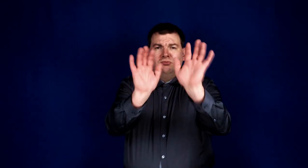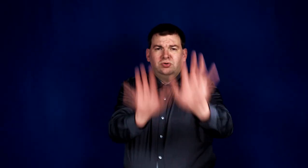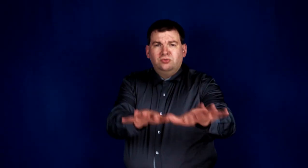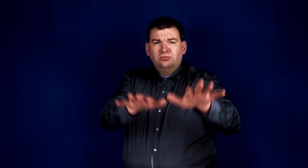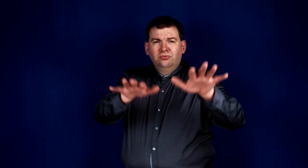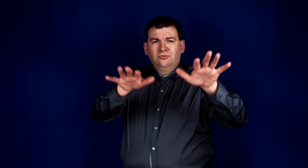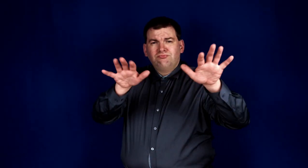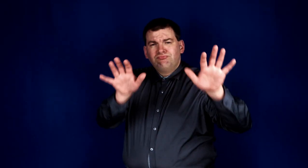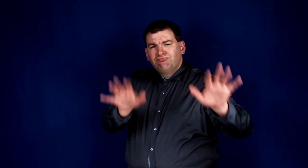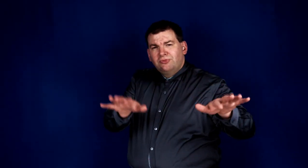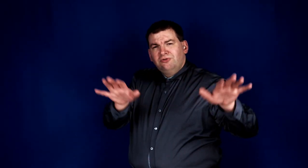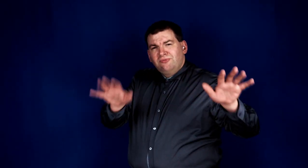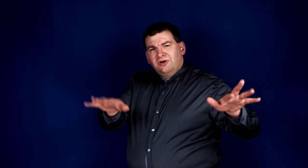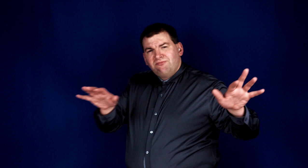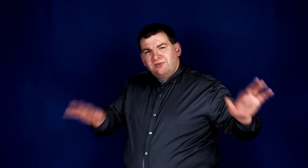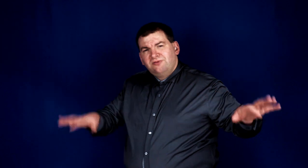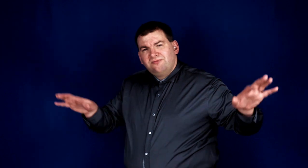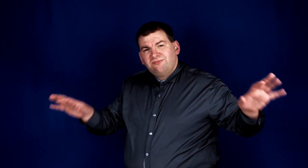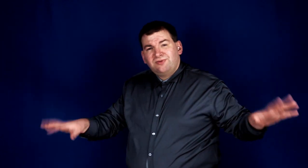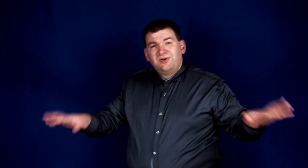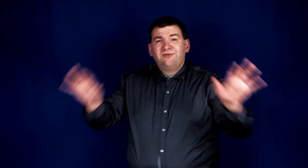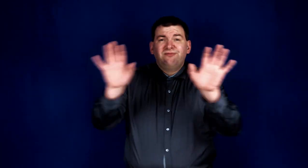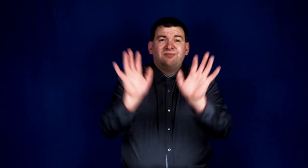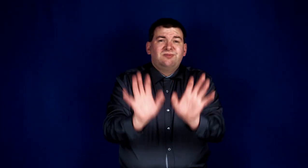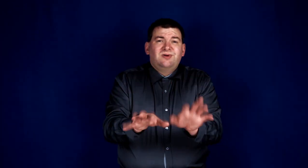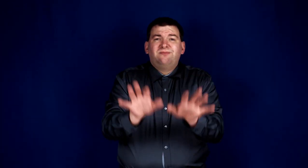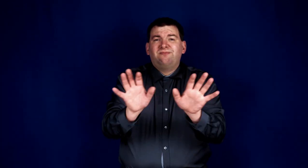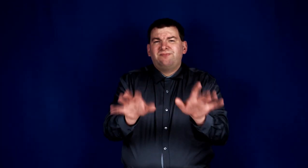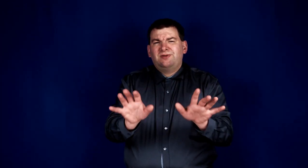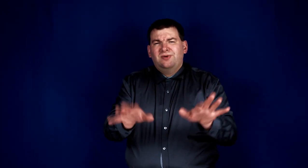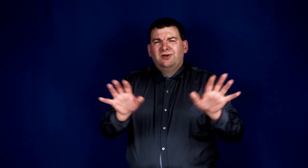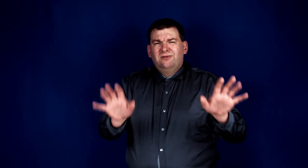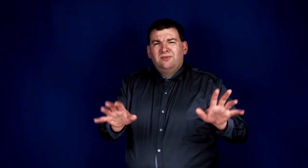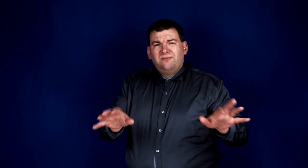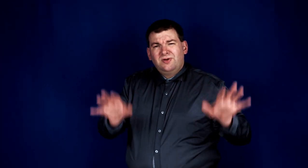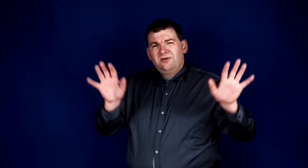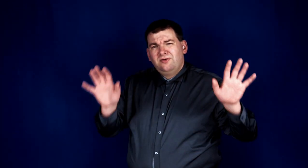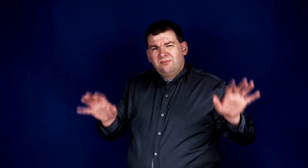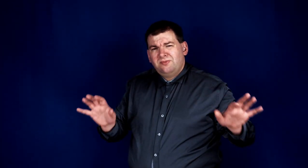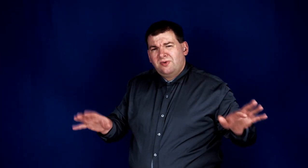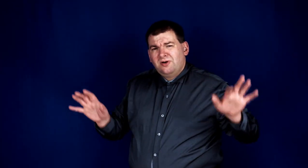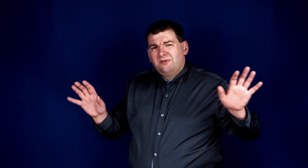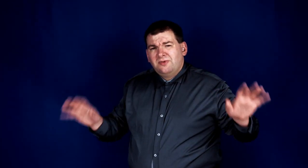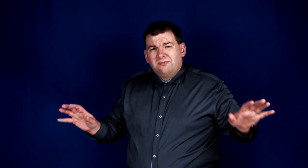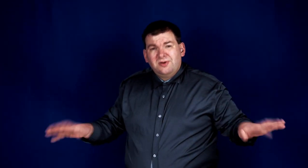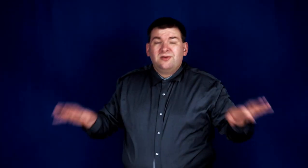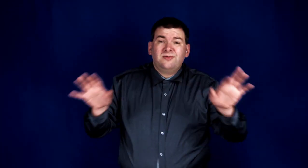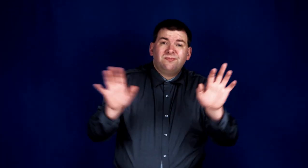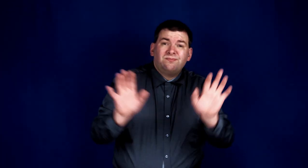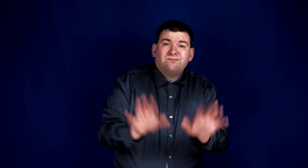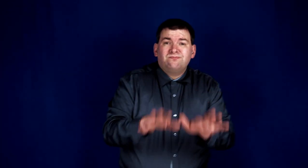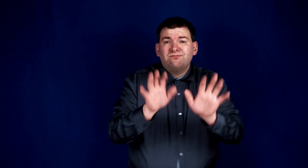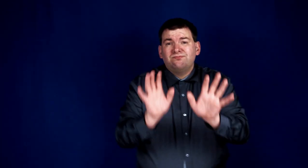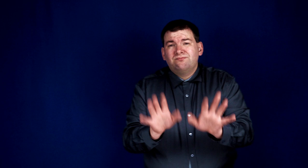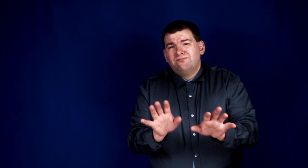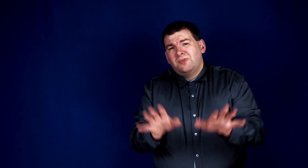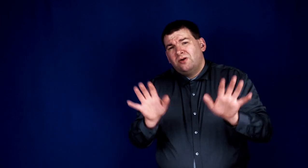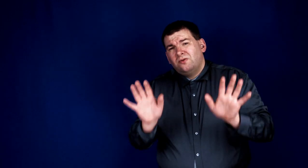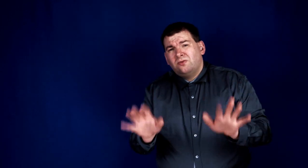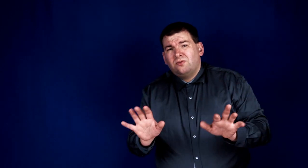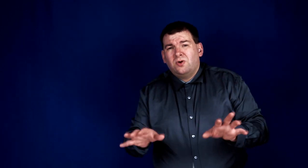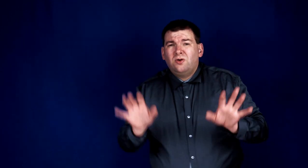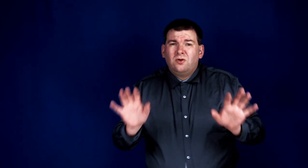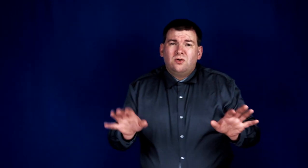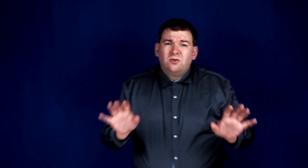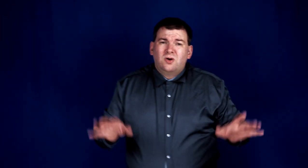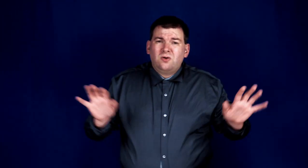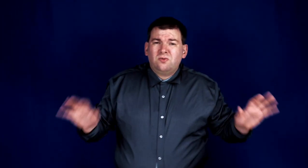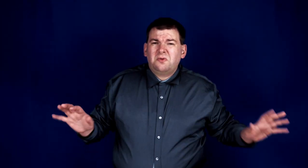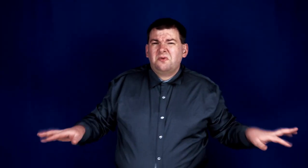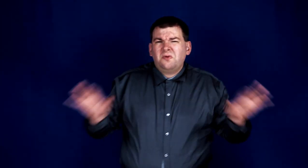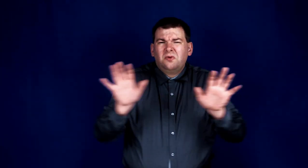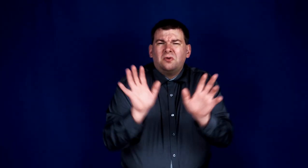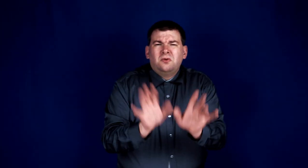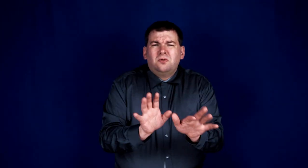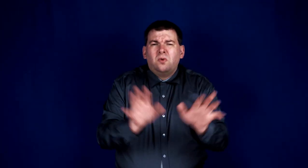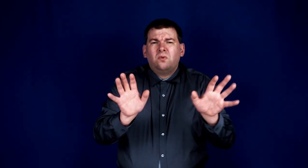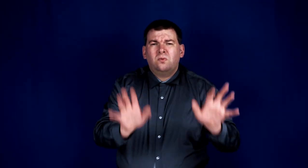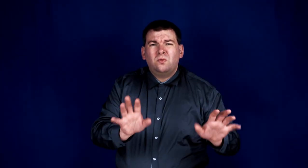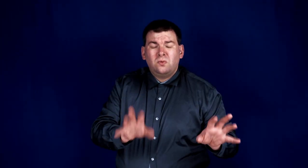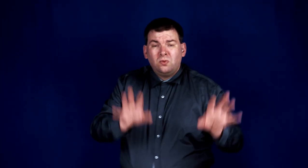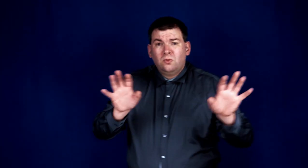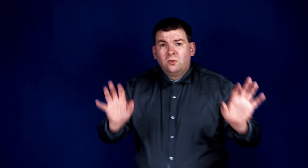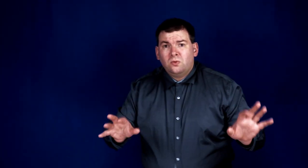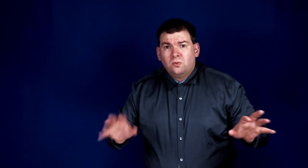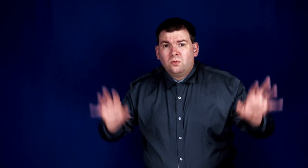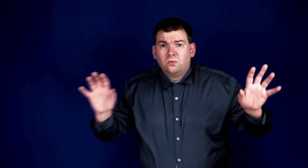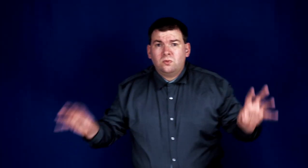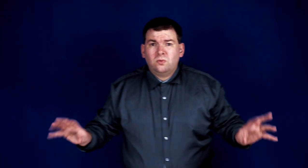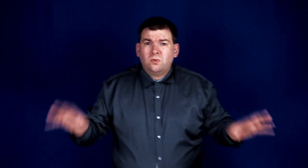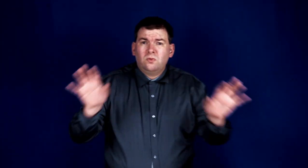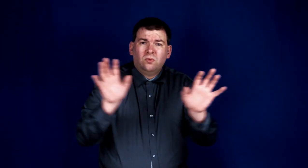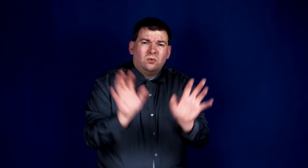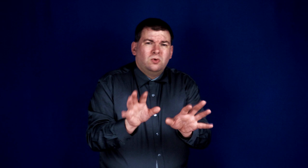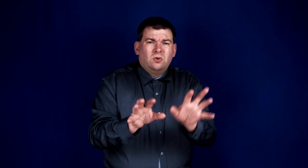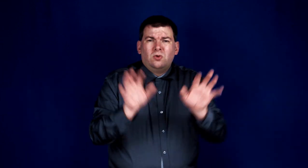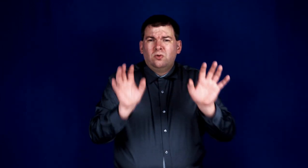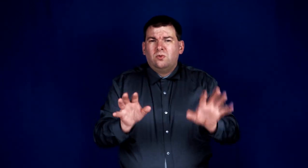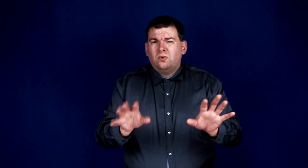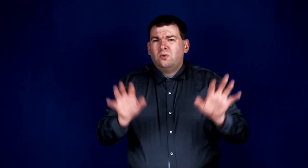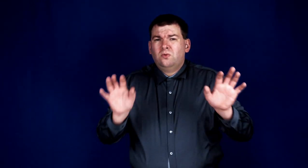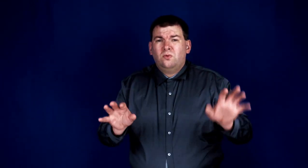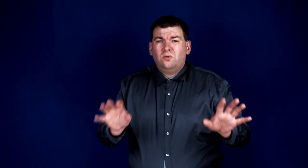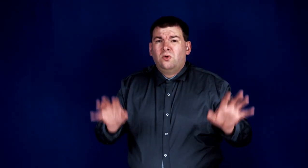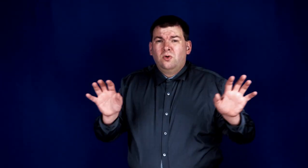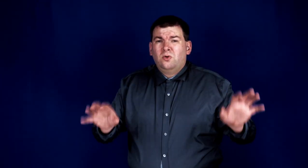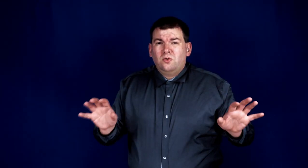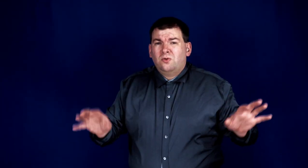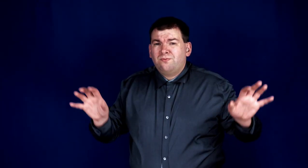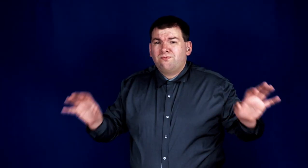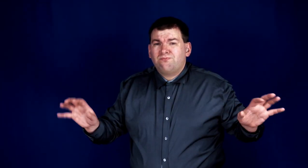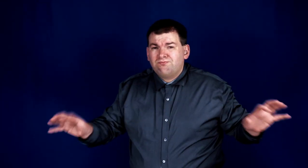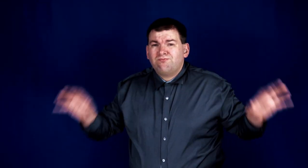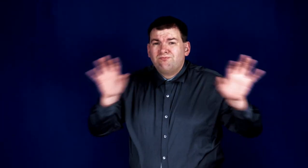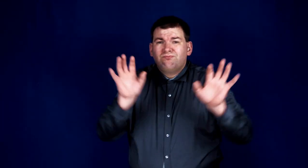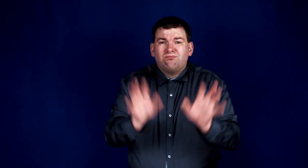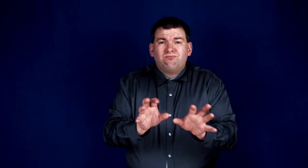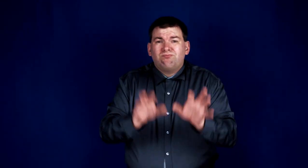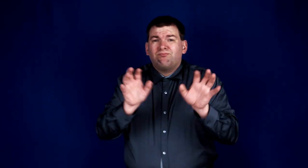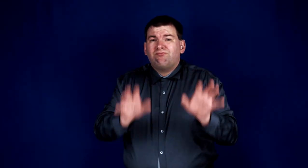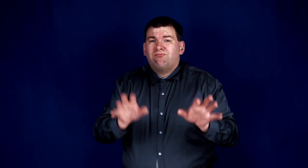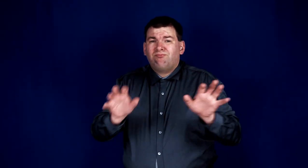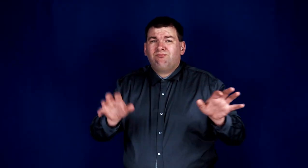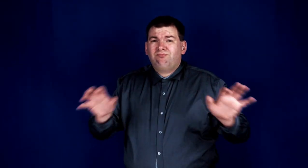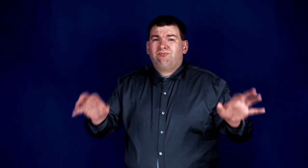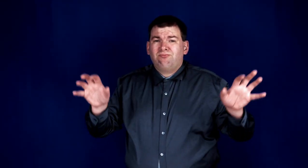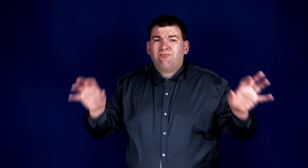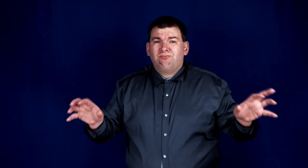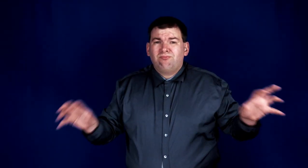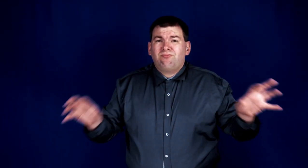* Piano Playing *